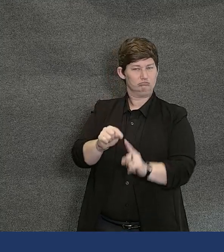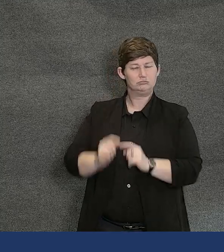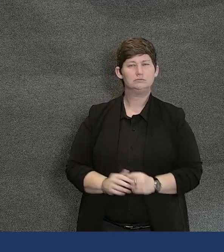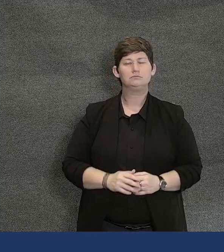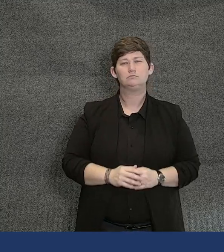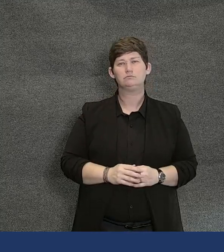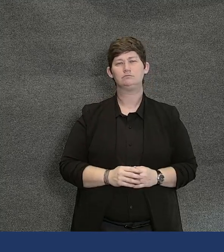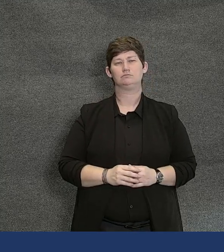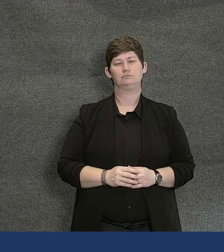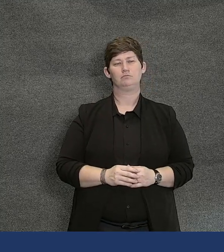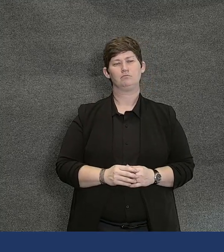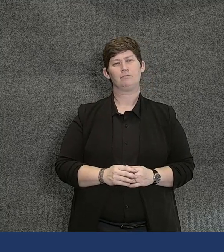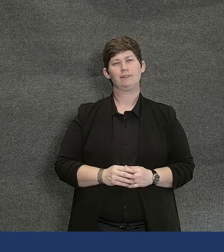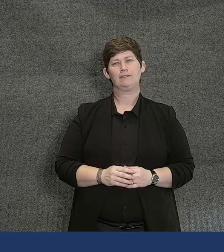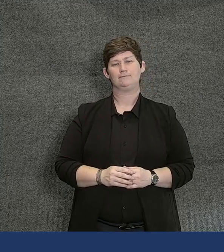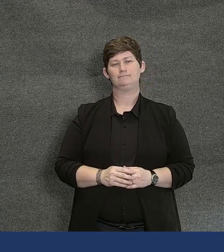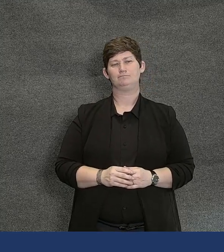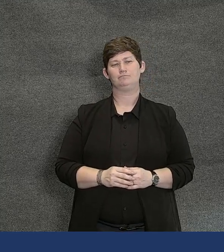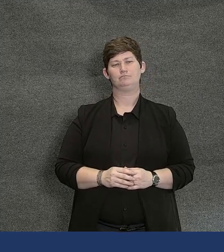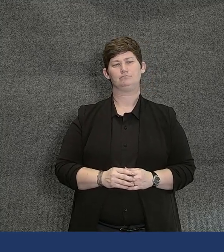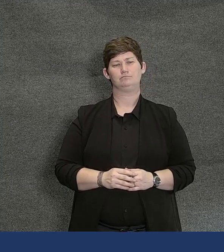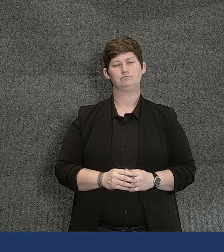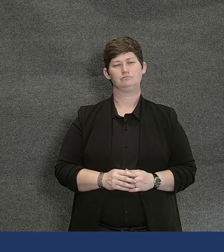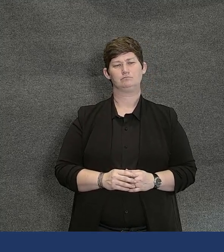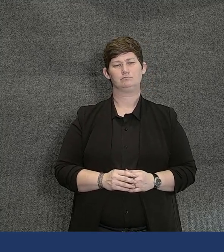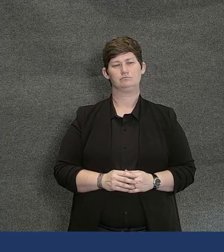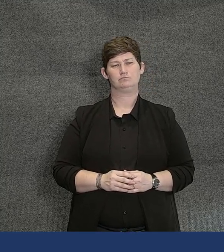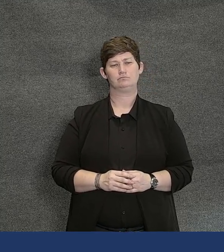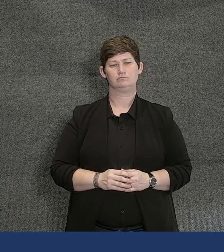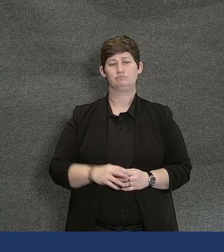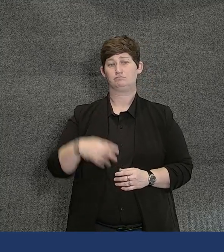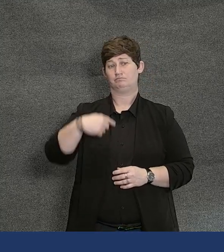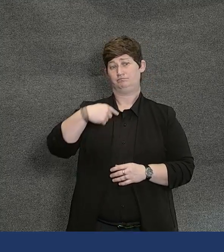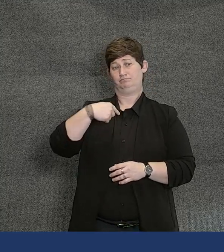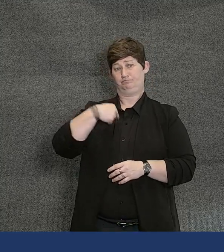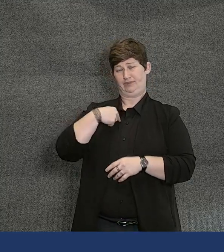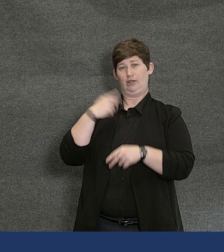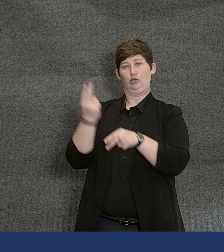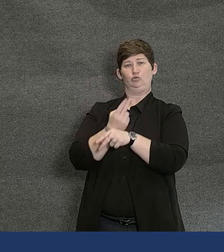one, I've used non-emergency medical transportation